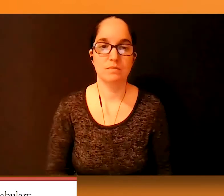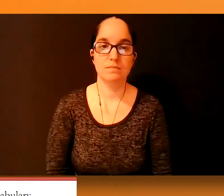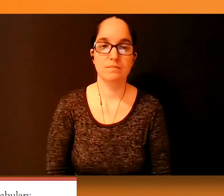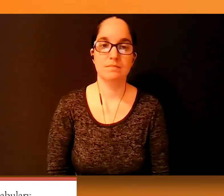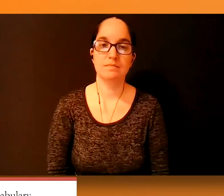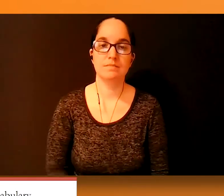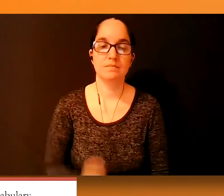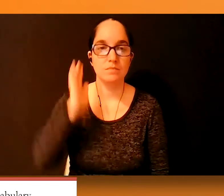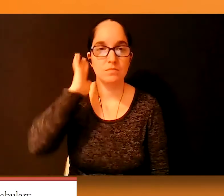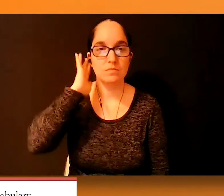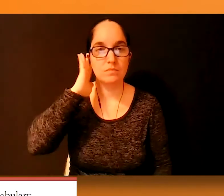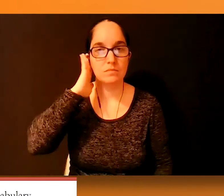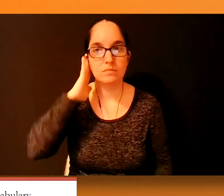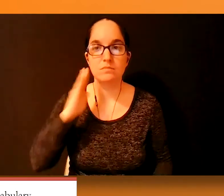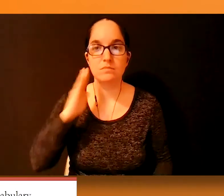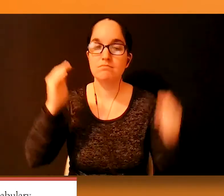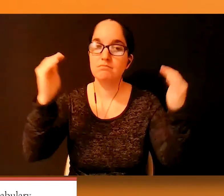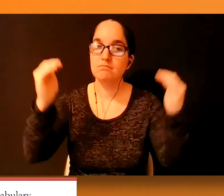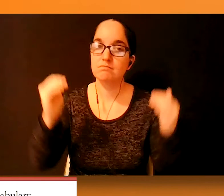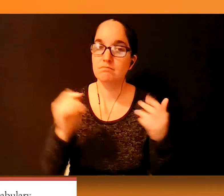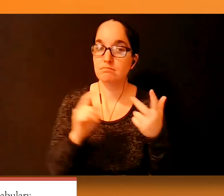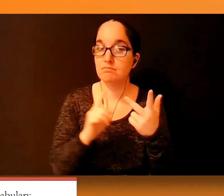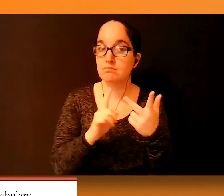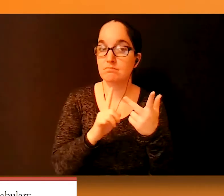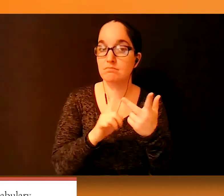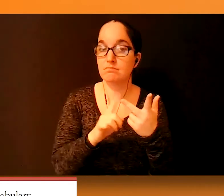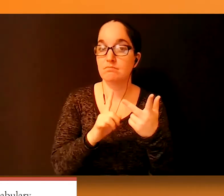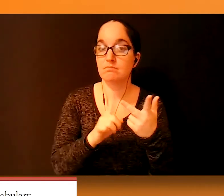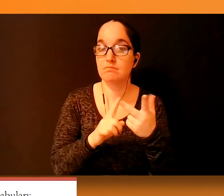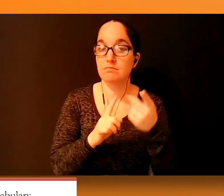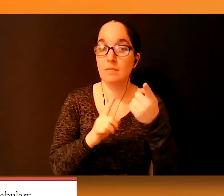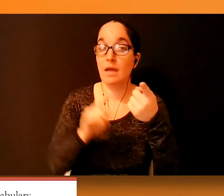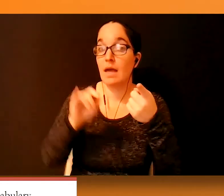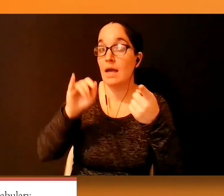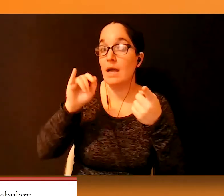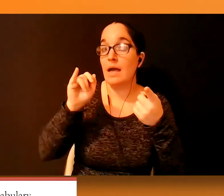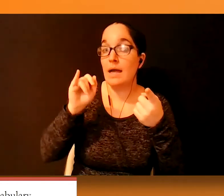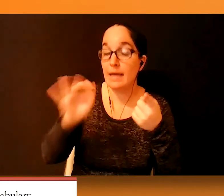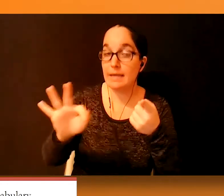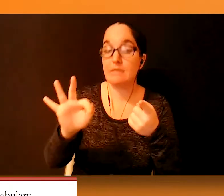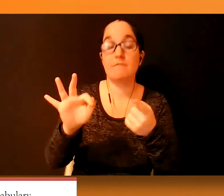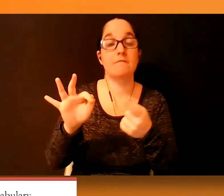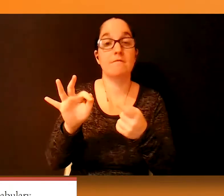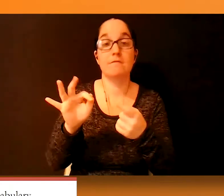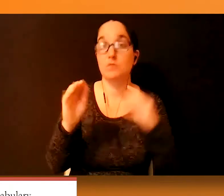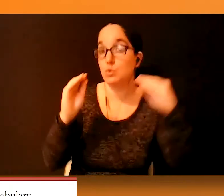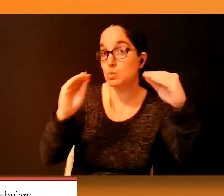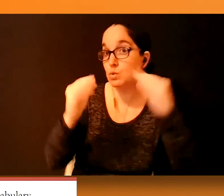You also want to figure out, is it transportable? So, are they going to be able to use it in multi--multiple different ways?